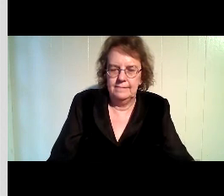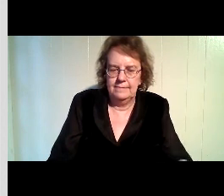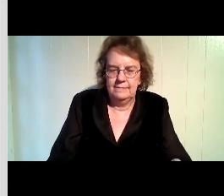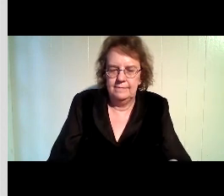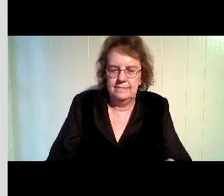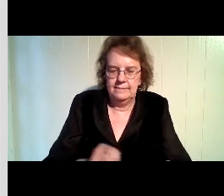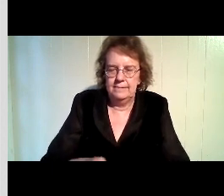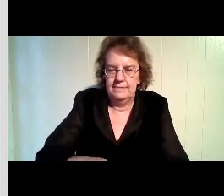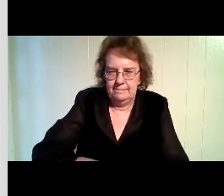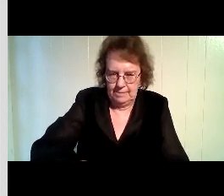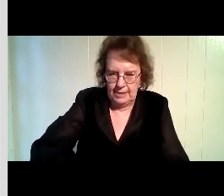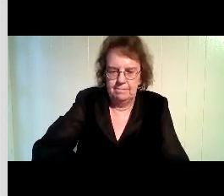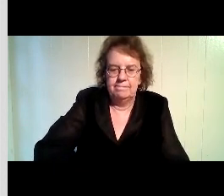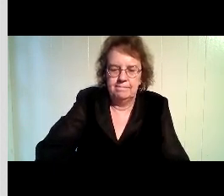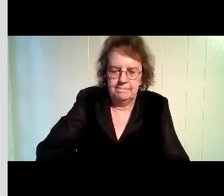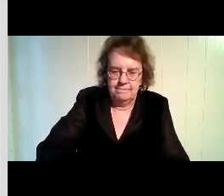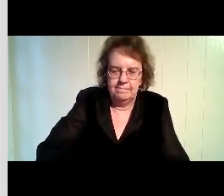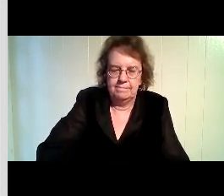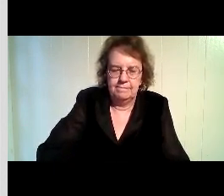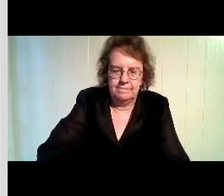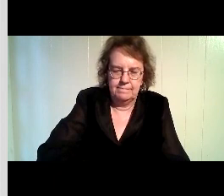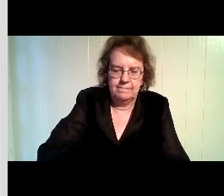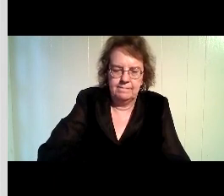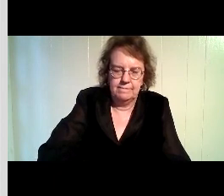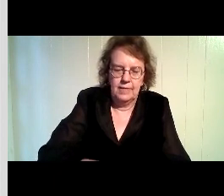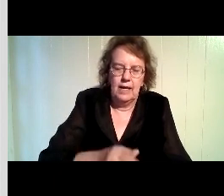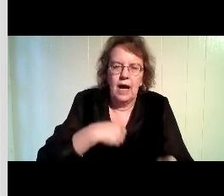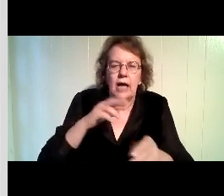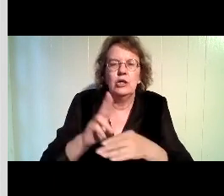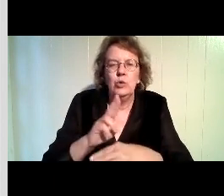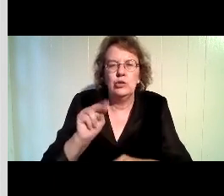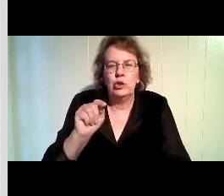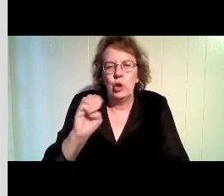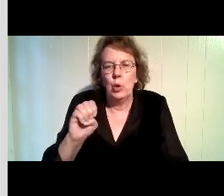K. I did use a notepad so you don't have to use anything super fancy for this.